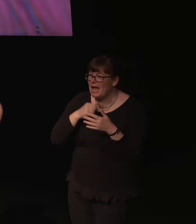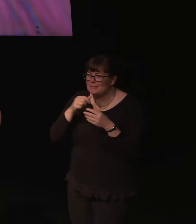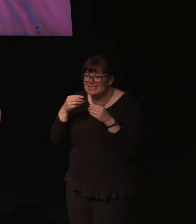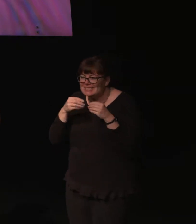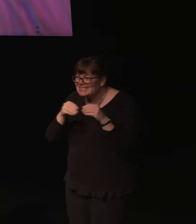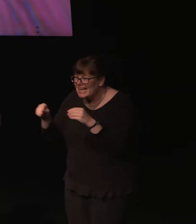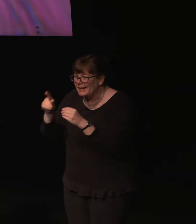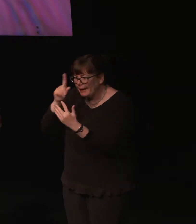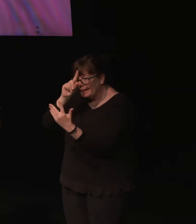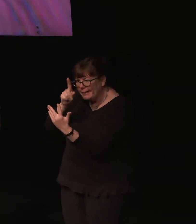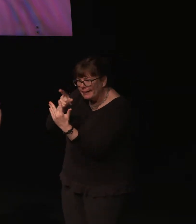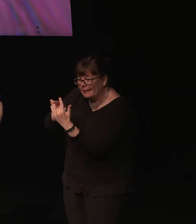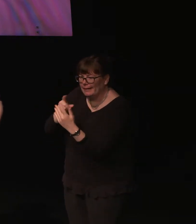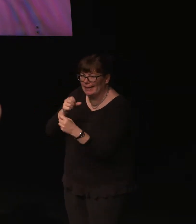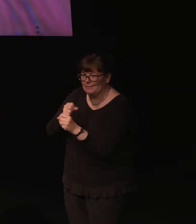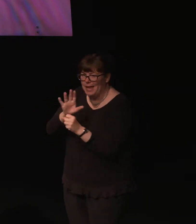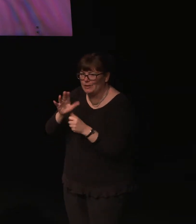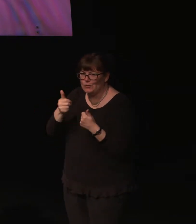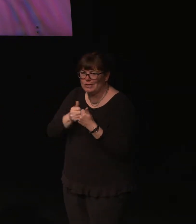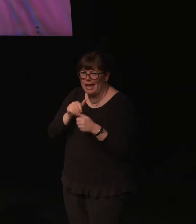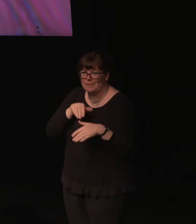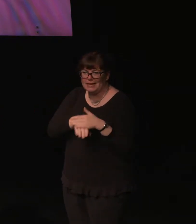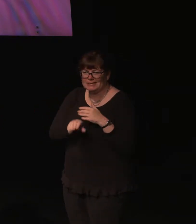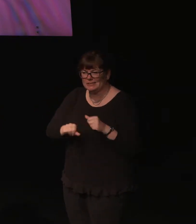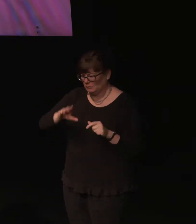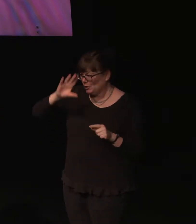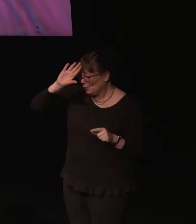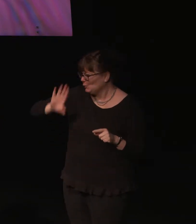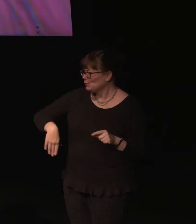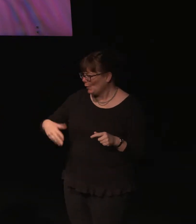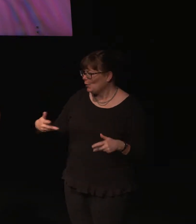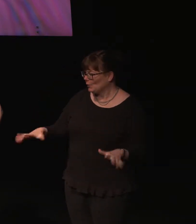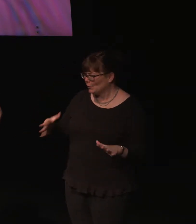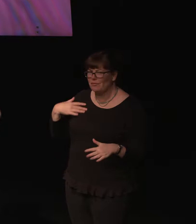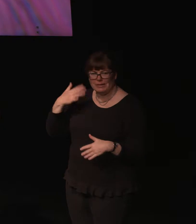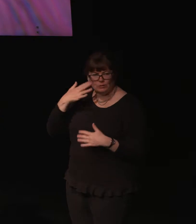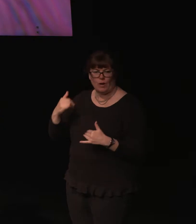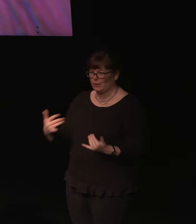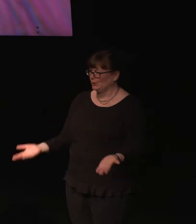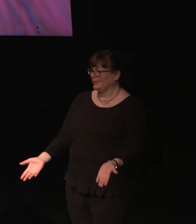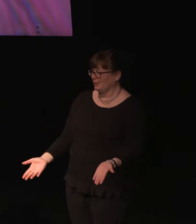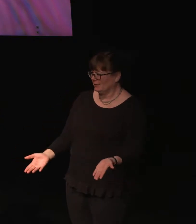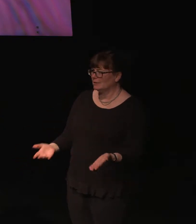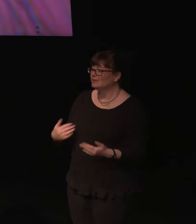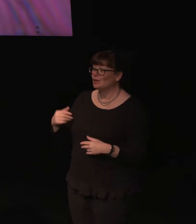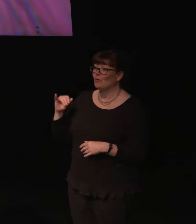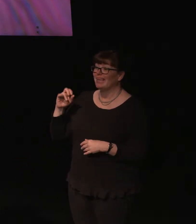to make your games accessible. You know that, that's why you are here. So when Ian asked me to come speak,